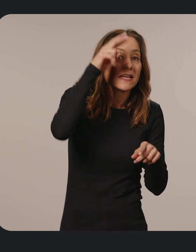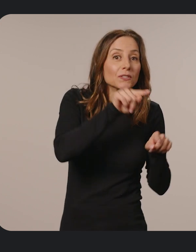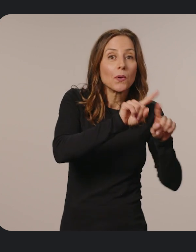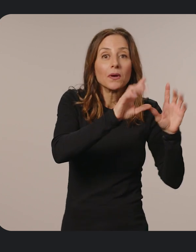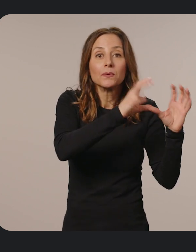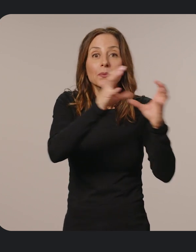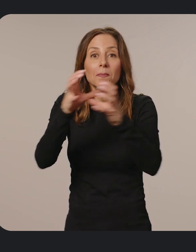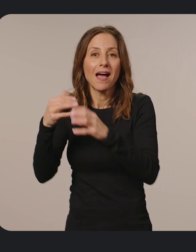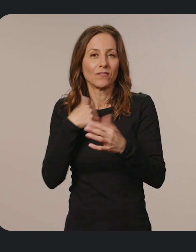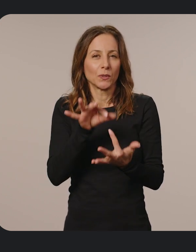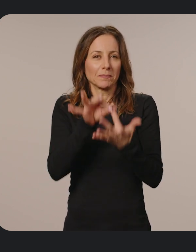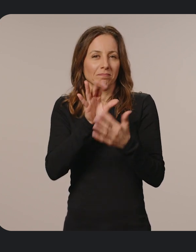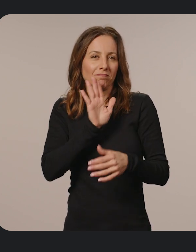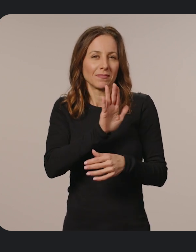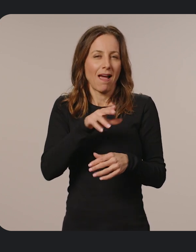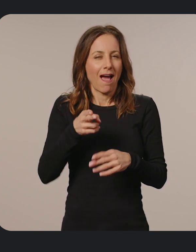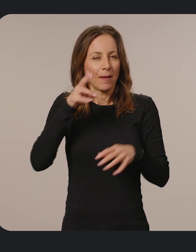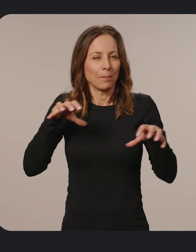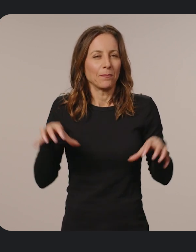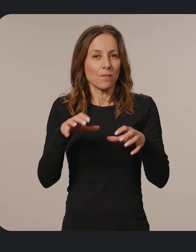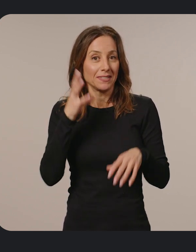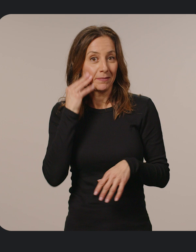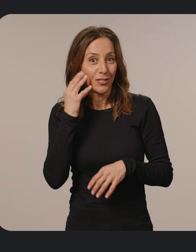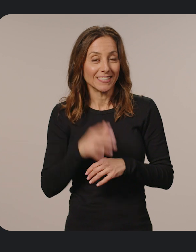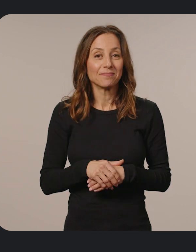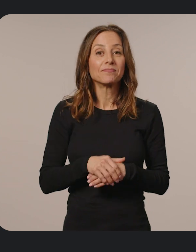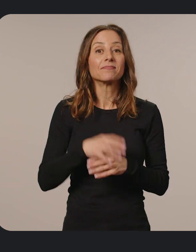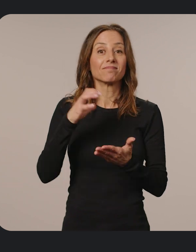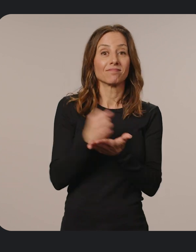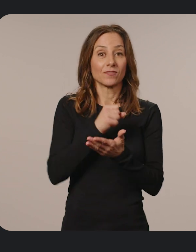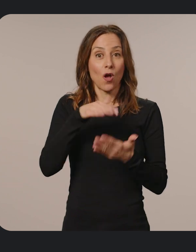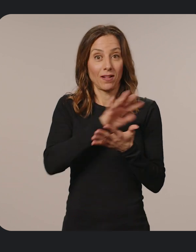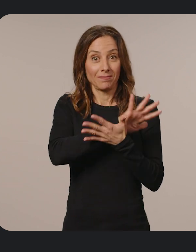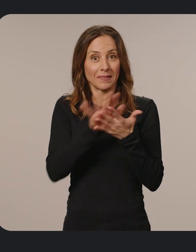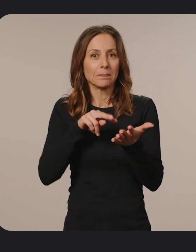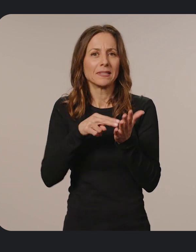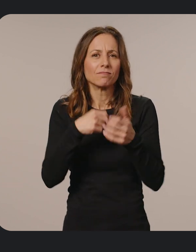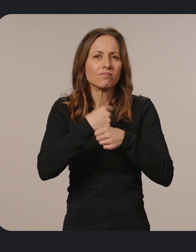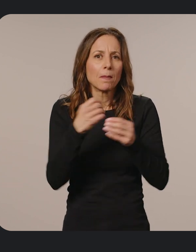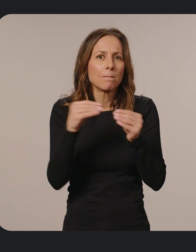with each group getting a custom high performing experience. Now taking advantage of all these features